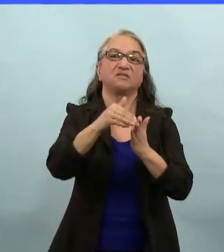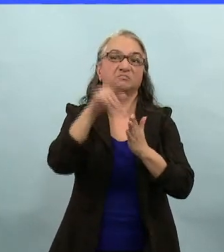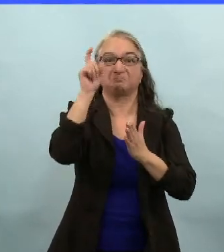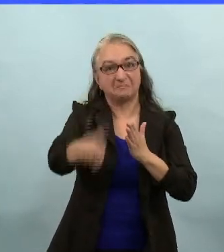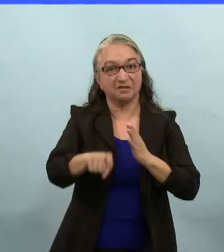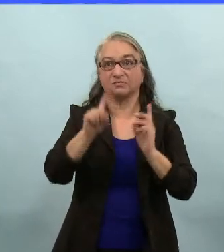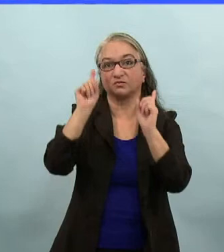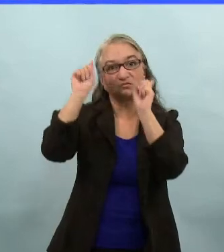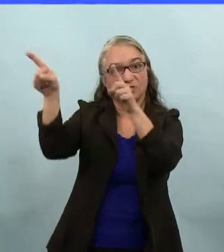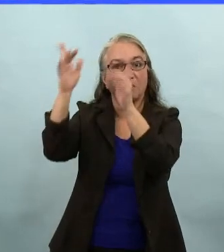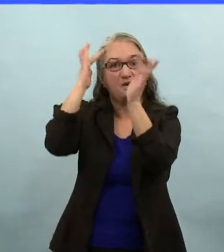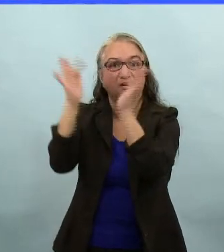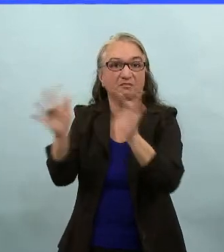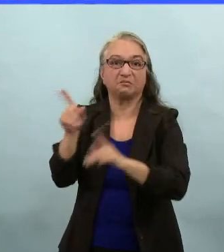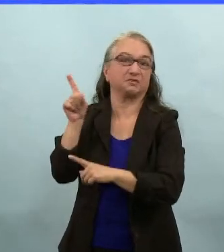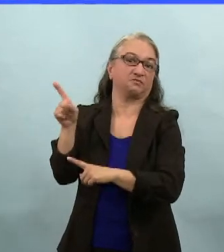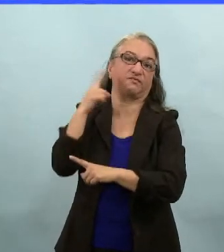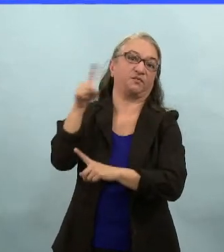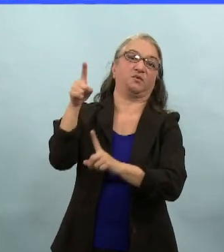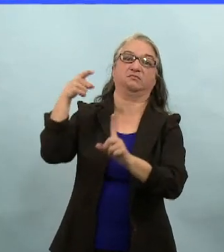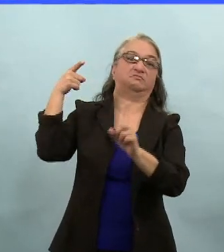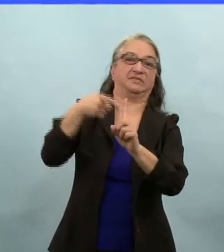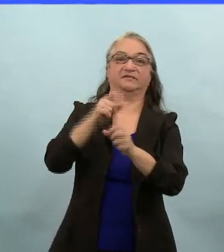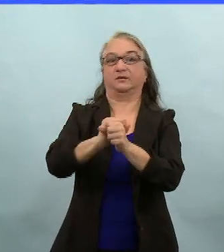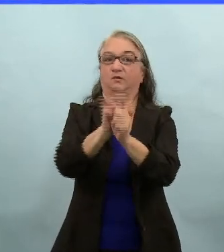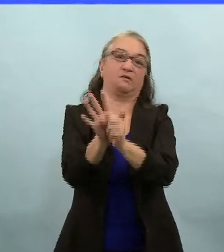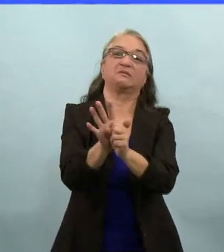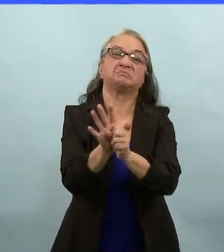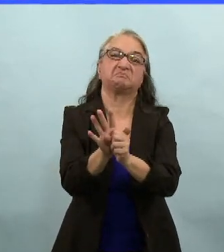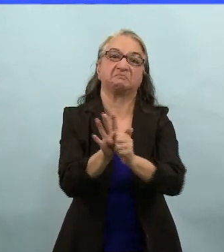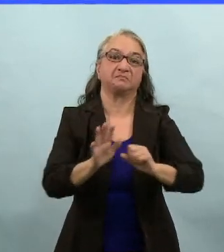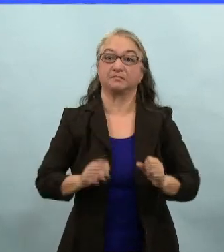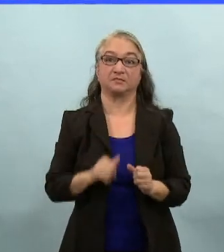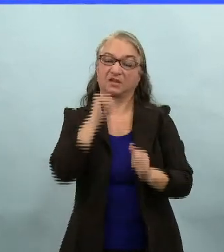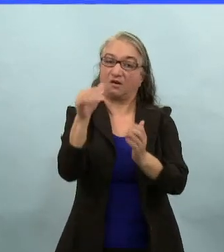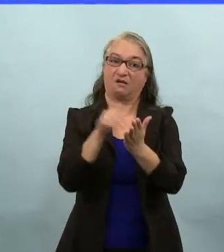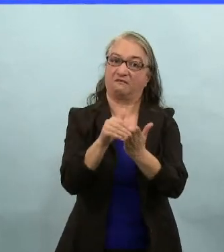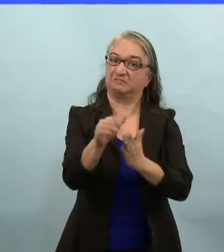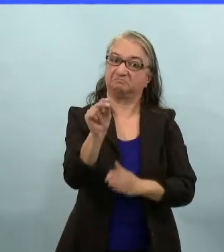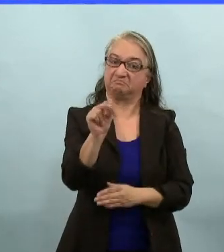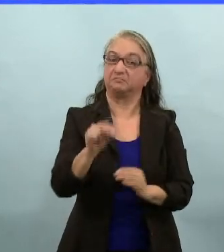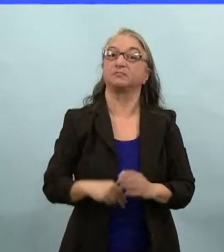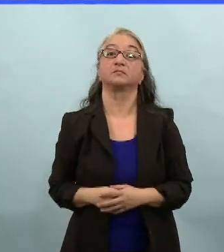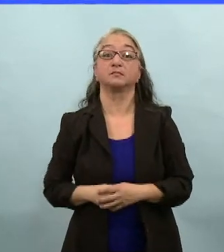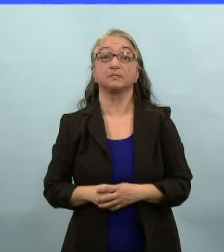shifting topics a little bit i wanted to provide some clear direction for those people who have